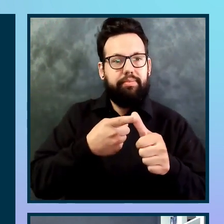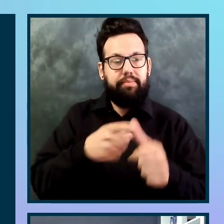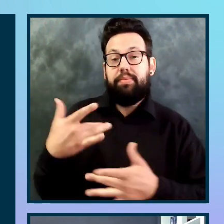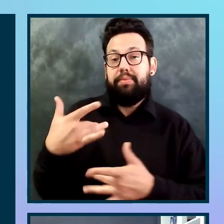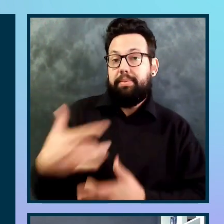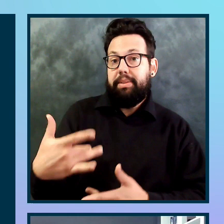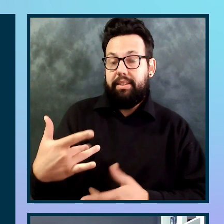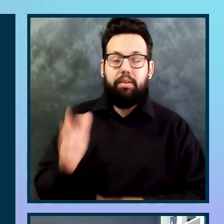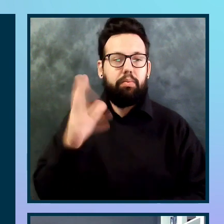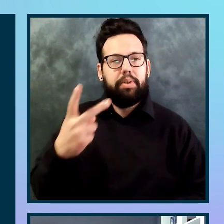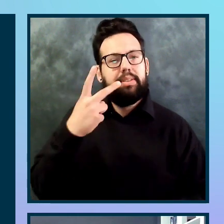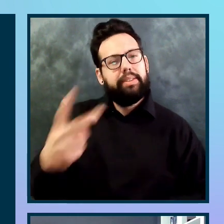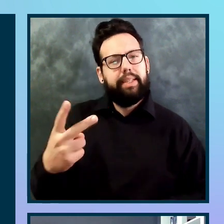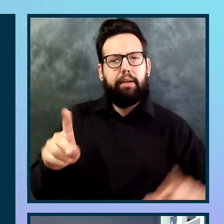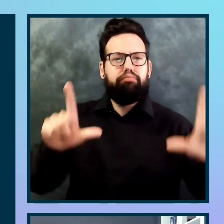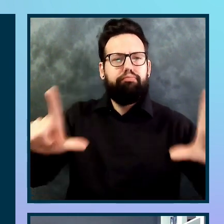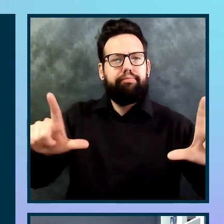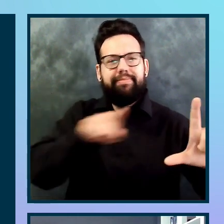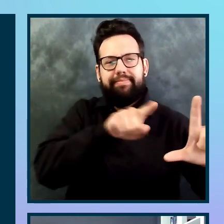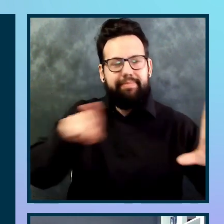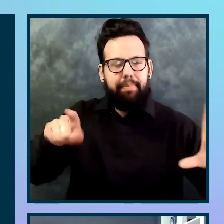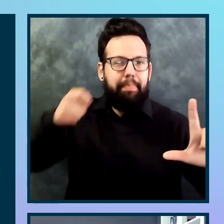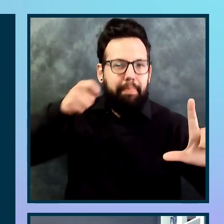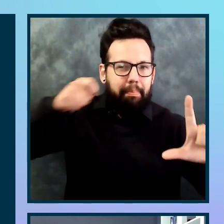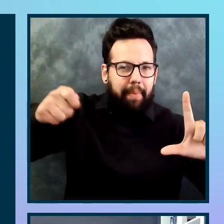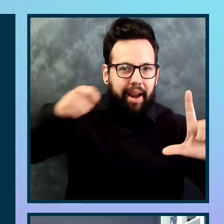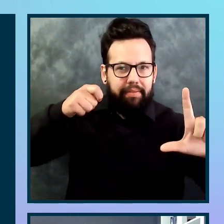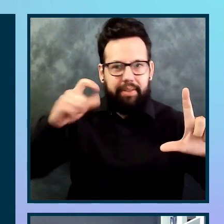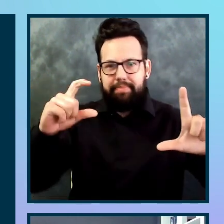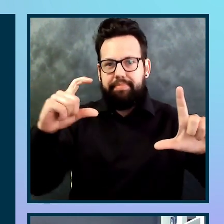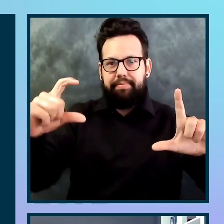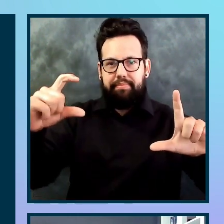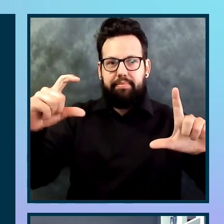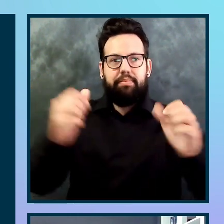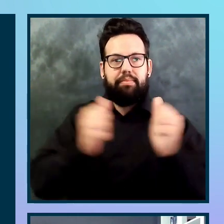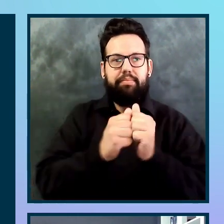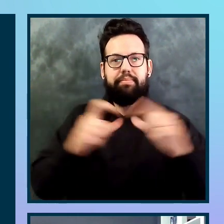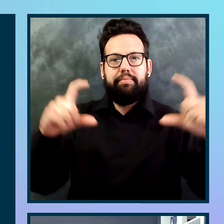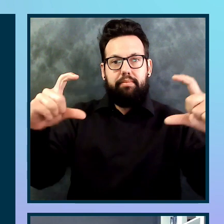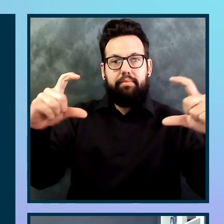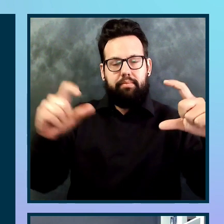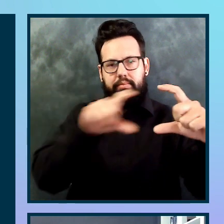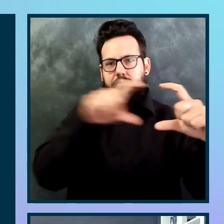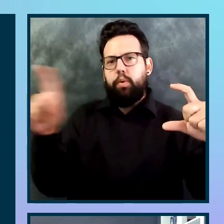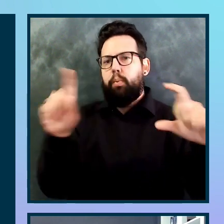you will see that there, the design for a search box, it is a input box with a magnifier icon.